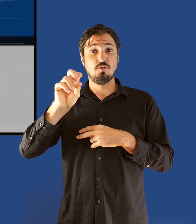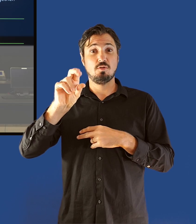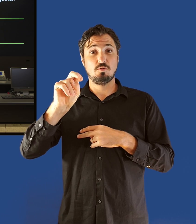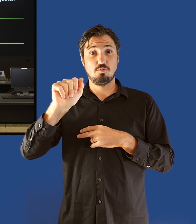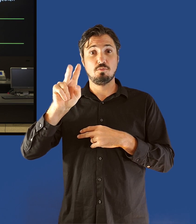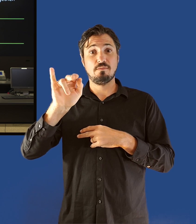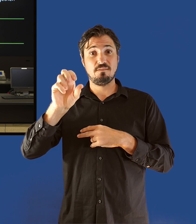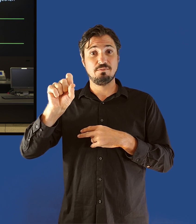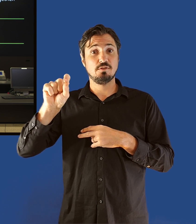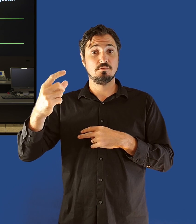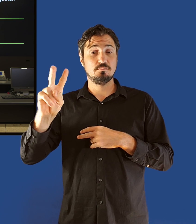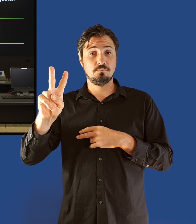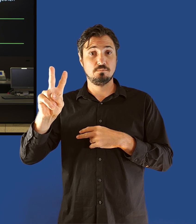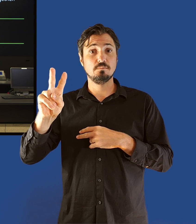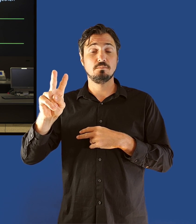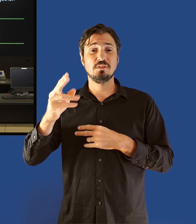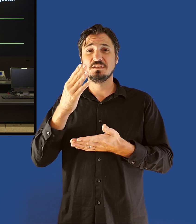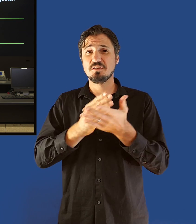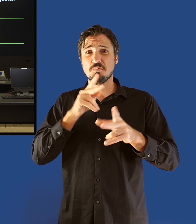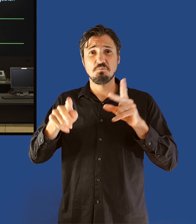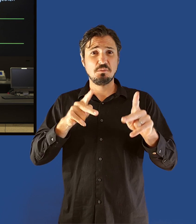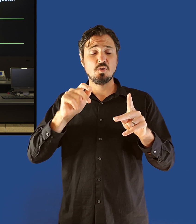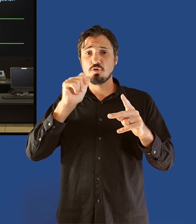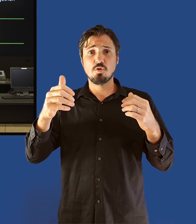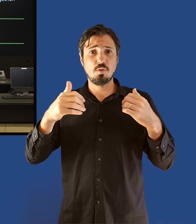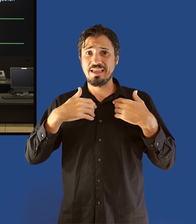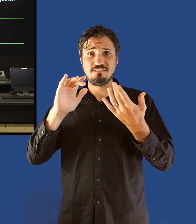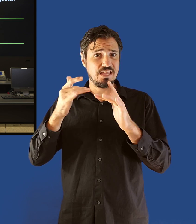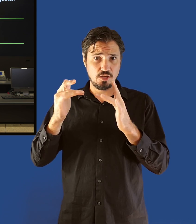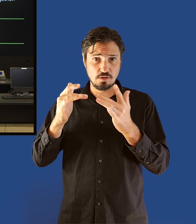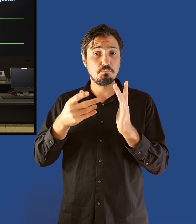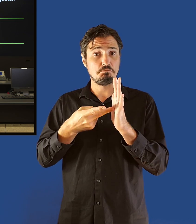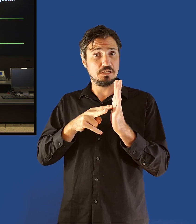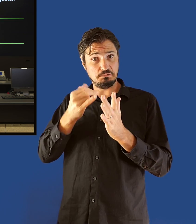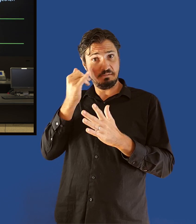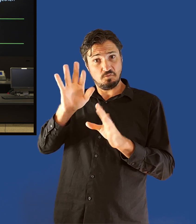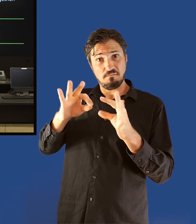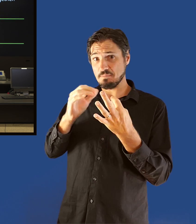Not everyone has internet access or follows the news, so please help to keep your loved ones informed.